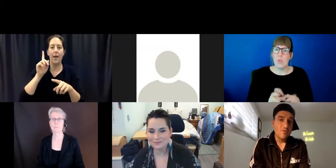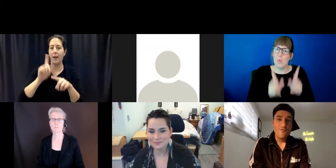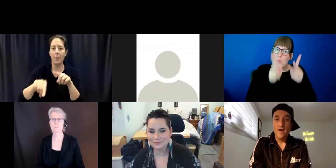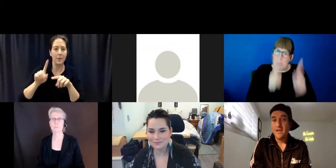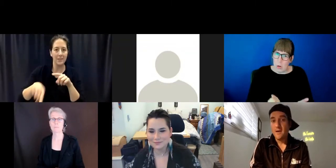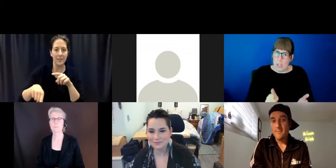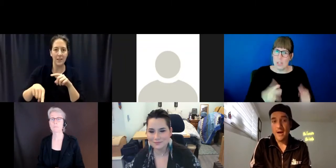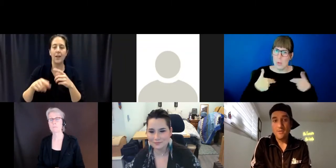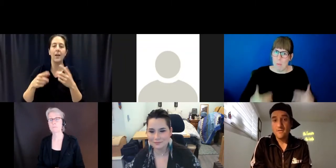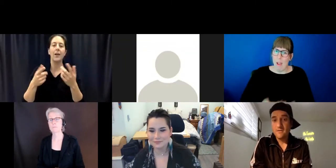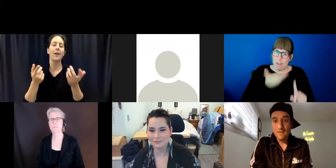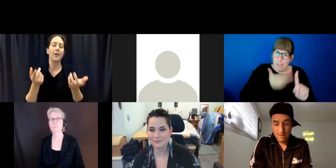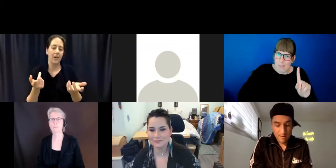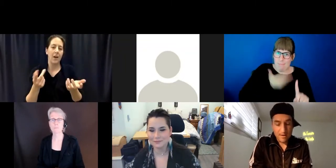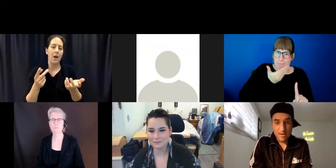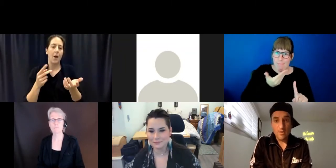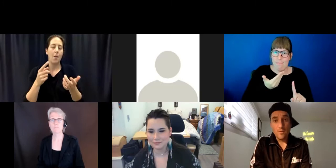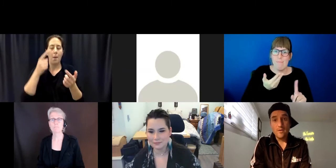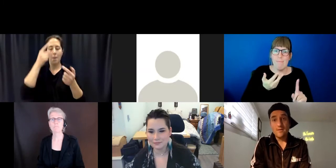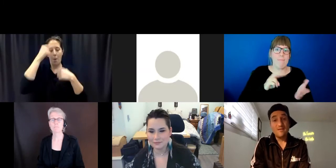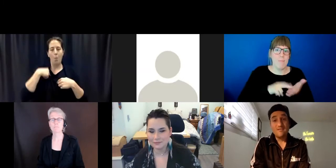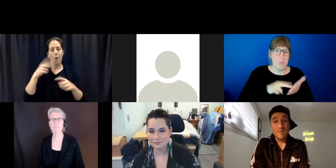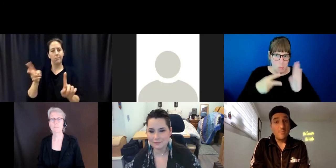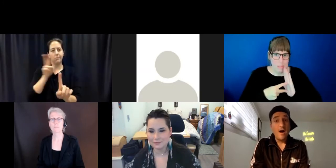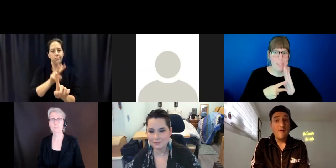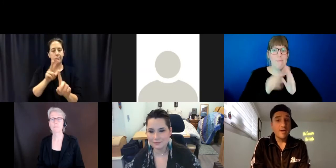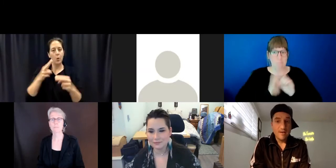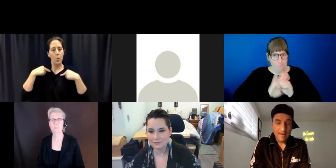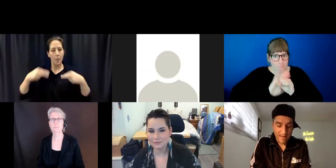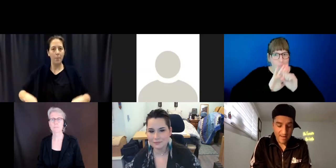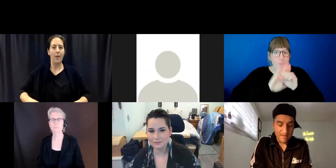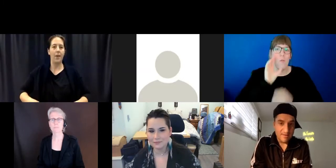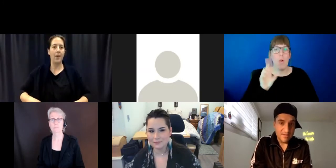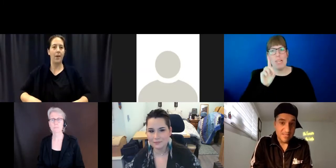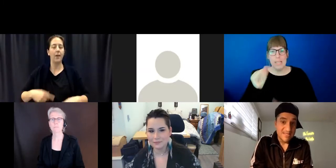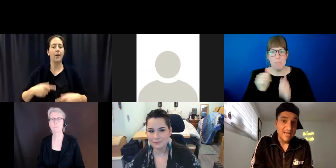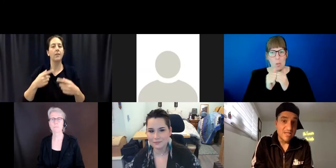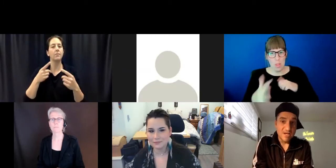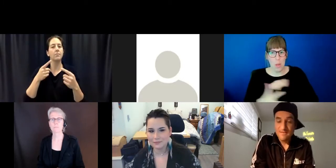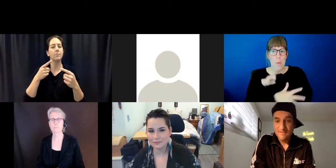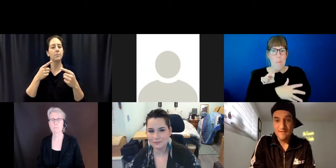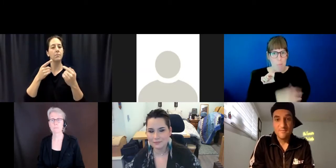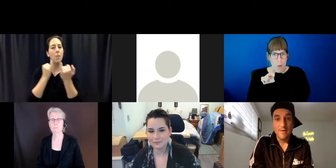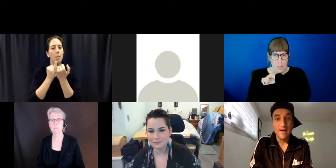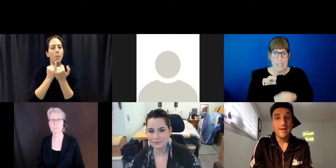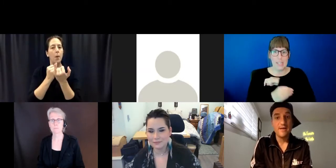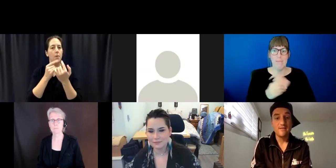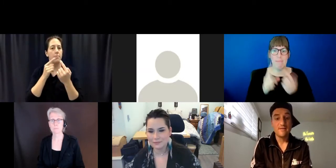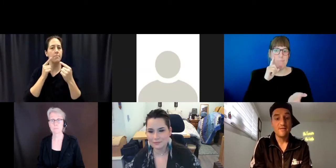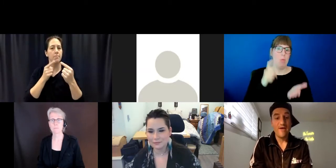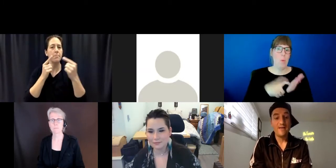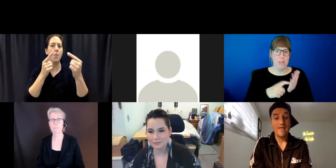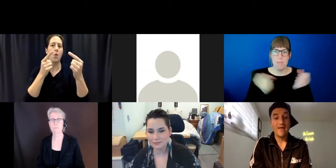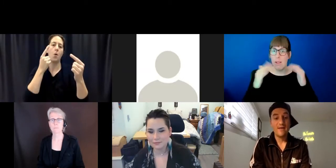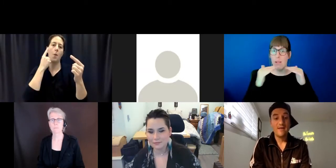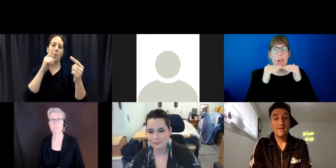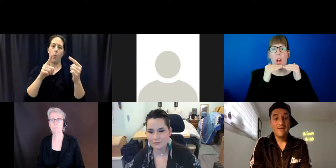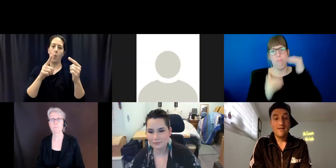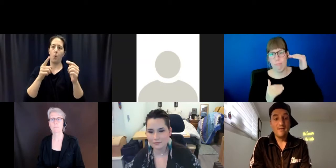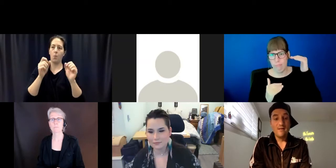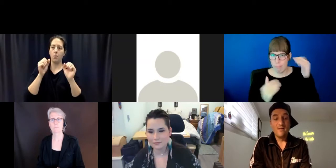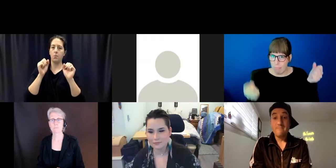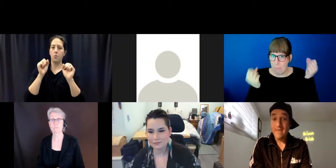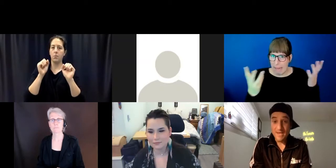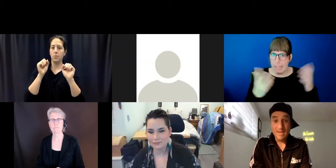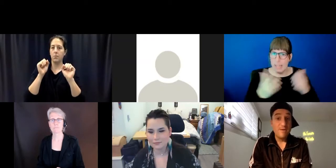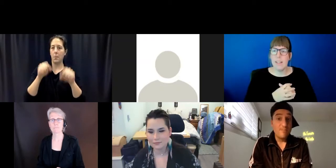SO FIGHTING ABOUT DISABILITY POVERTY AND JUST THE INJUSTICES BEHIND THE FACT THAT MANY PEOPLE